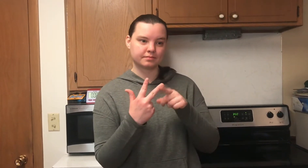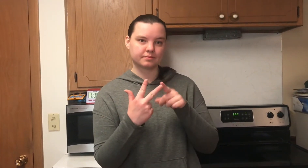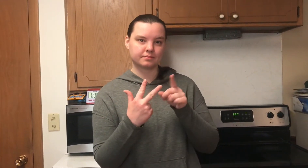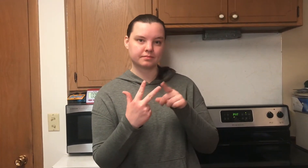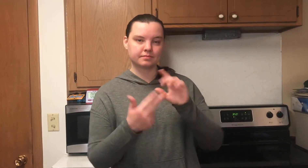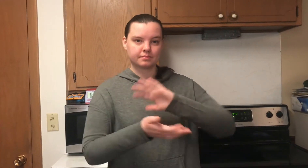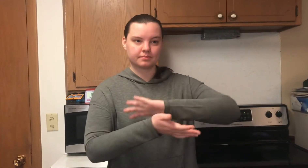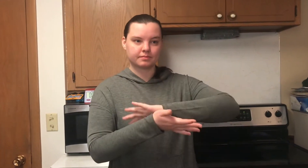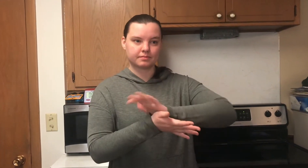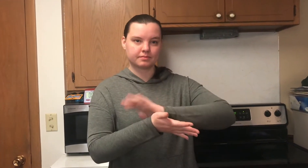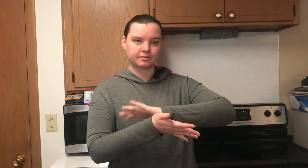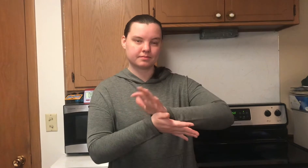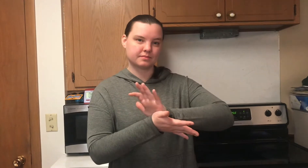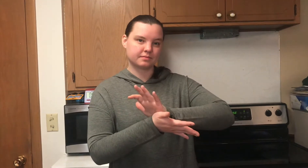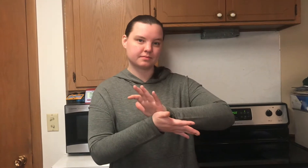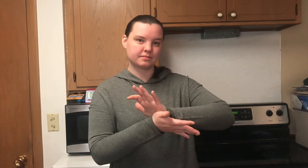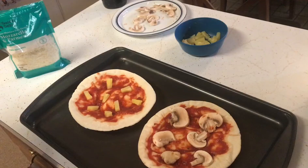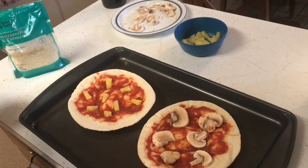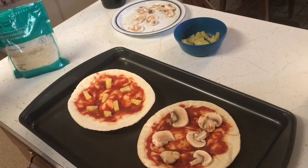and cheese.